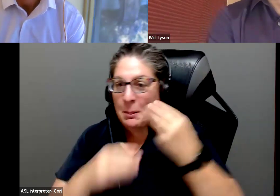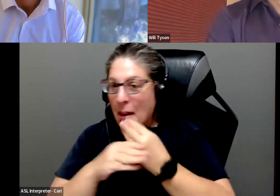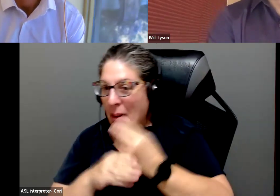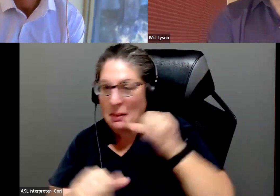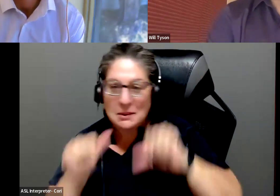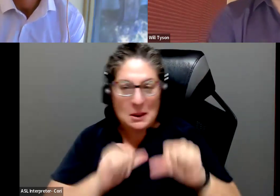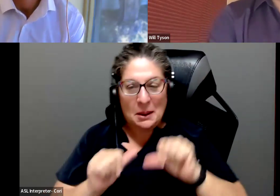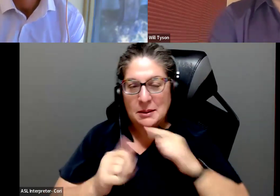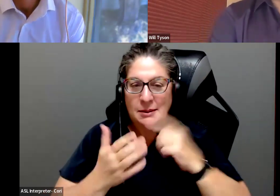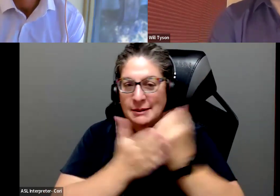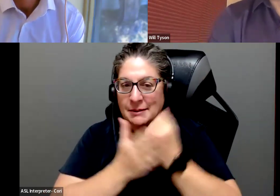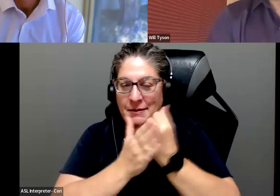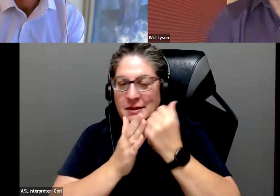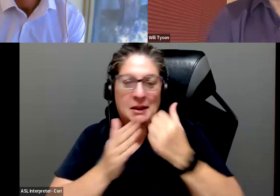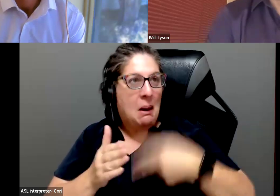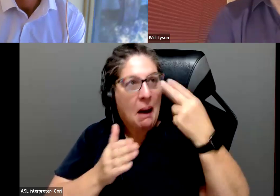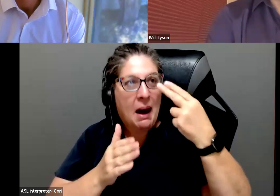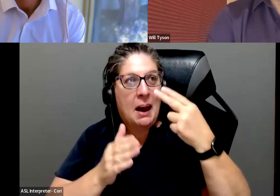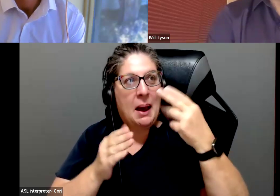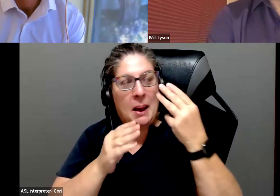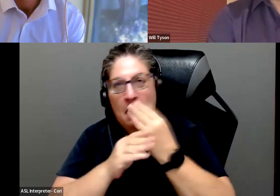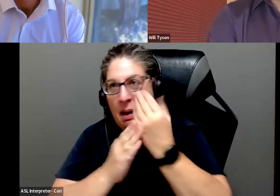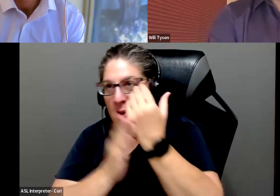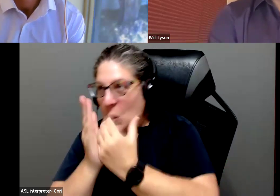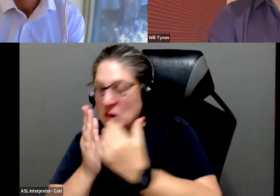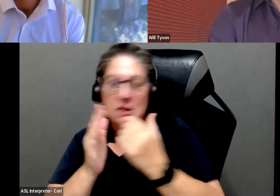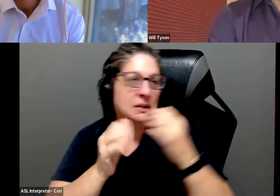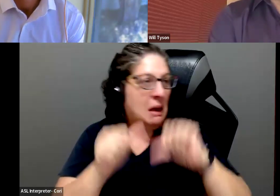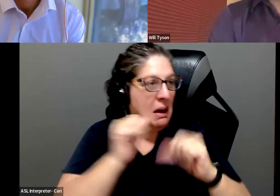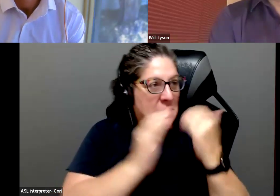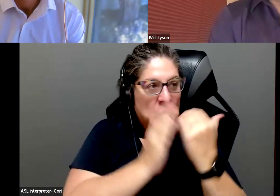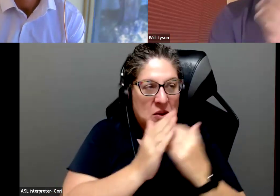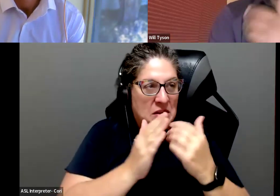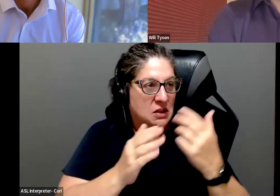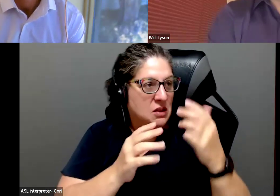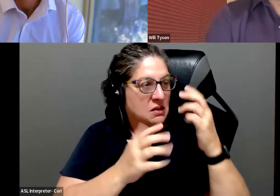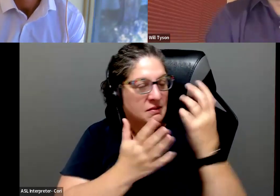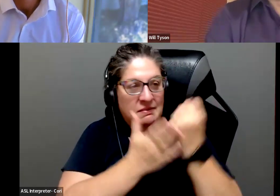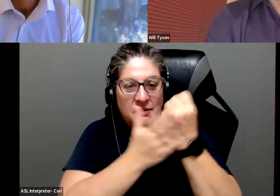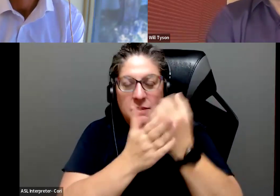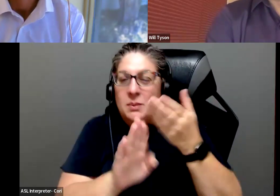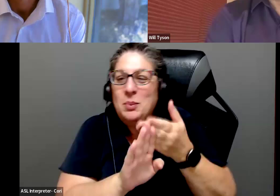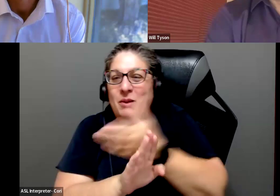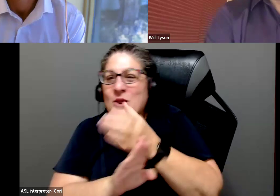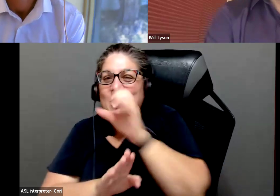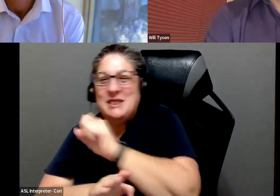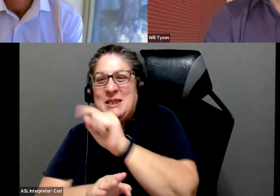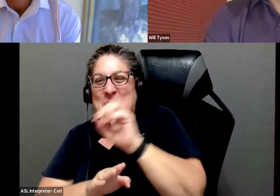Took the highest math courses, took the highest science courses. Before stem was an acronym.